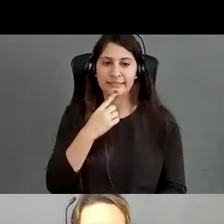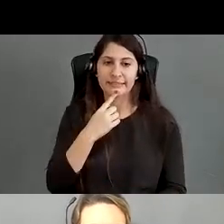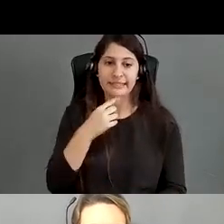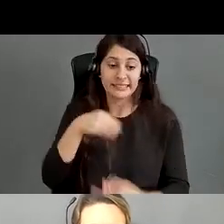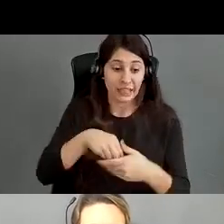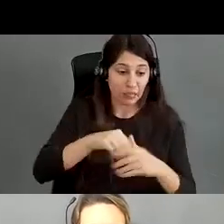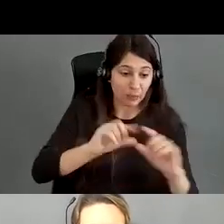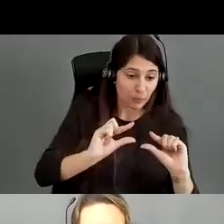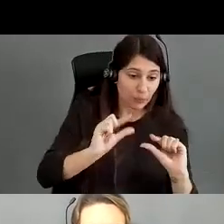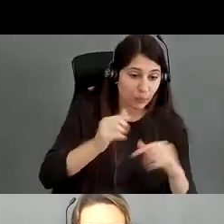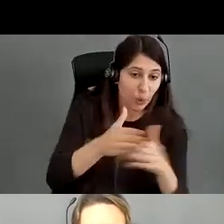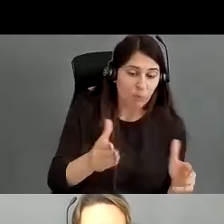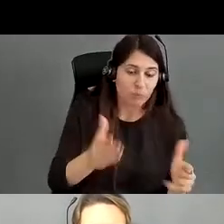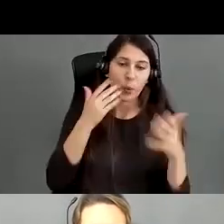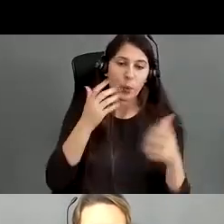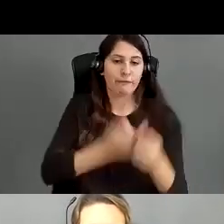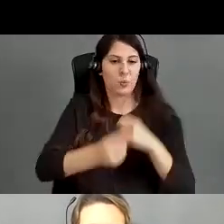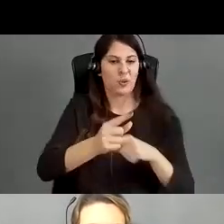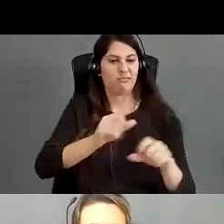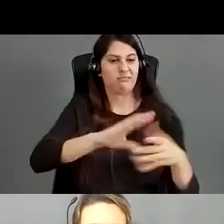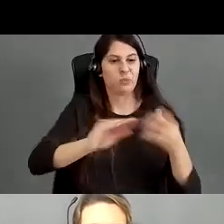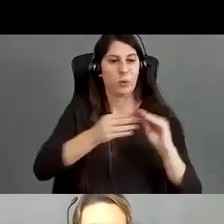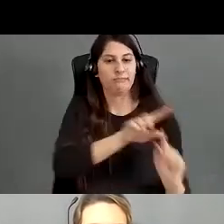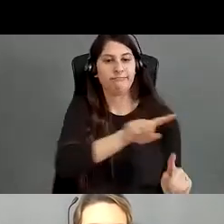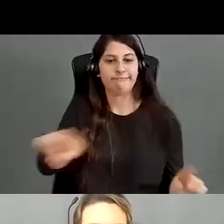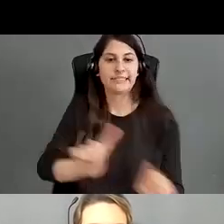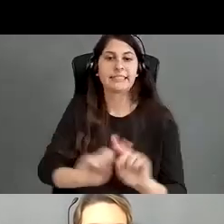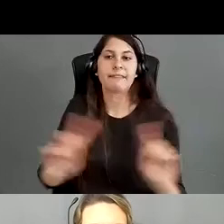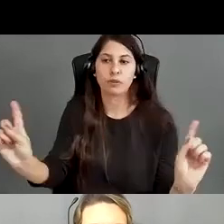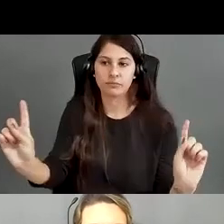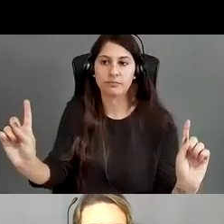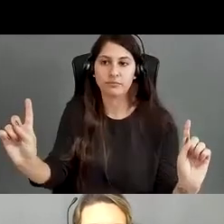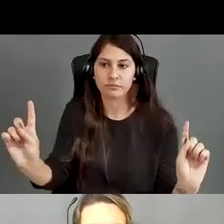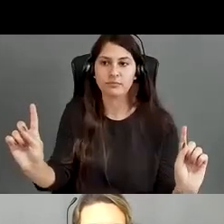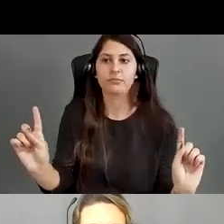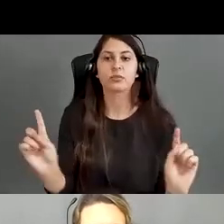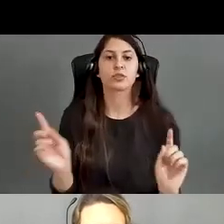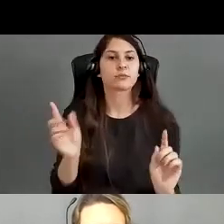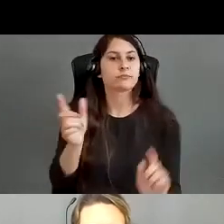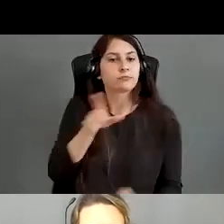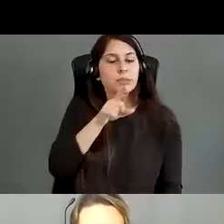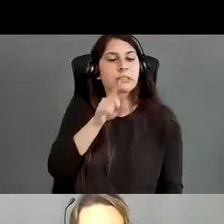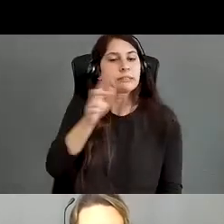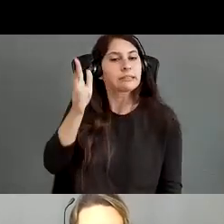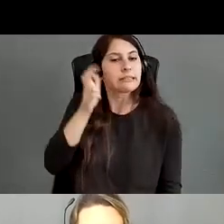everyone has a story. So be gentle with your words and really listen to the people that are speaking to you.